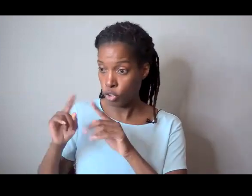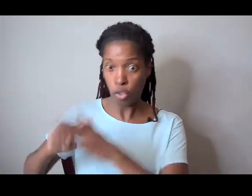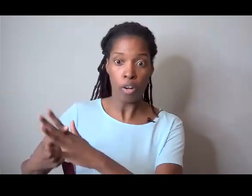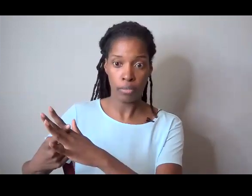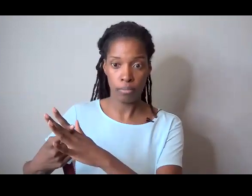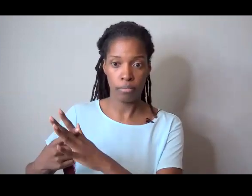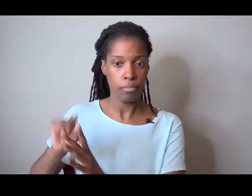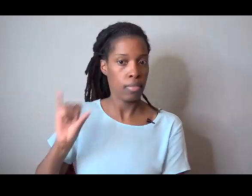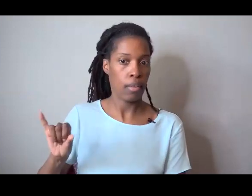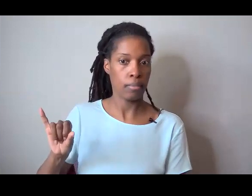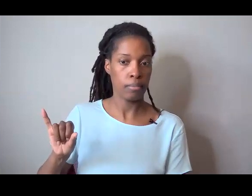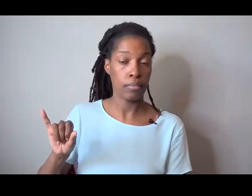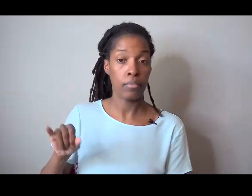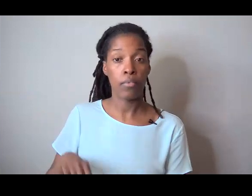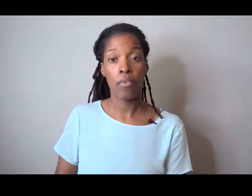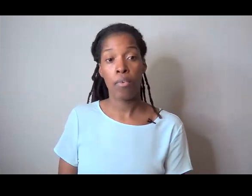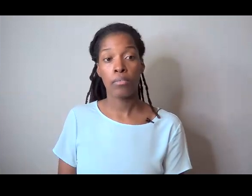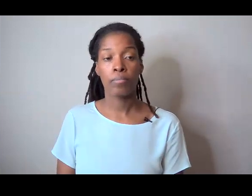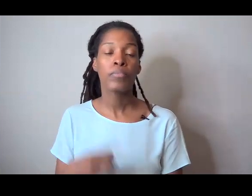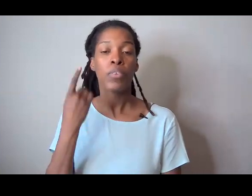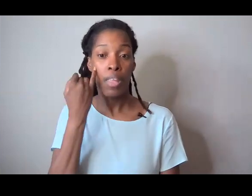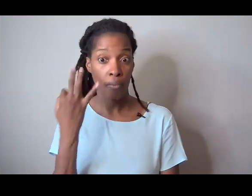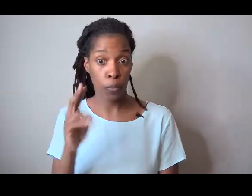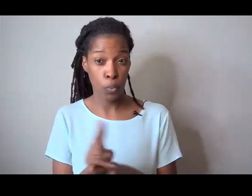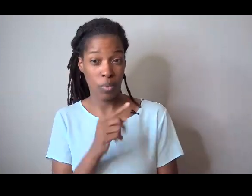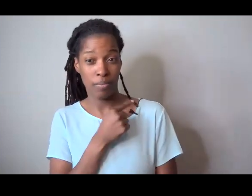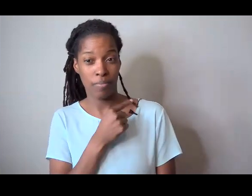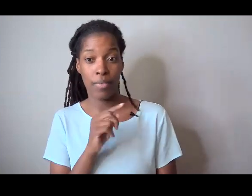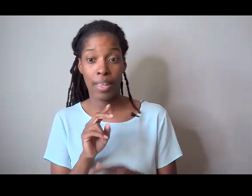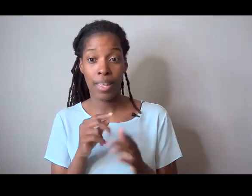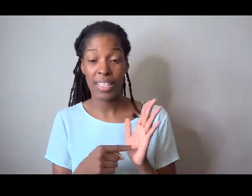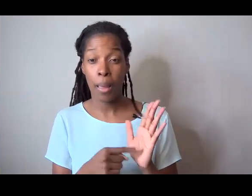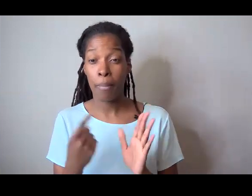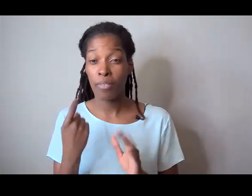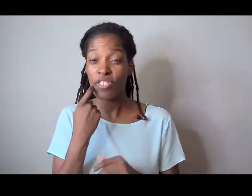So if we take our example of Chen, who recently got her accounting degree